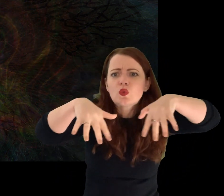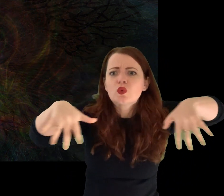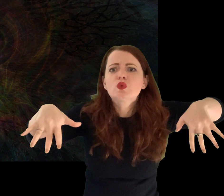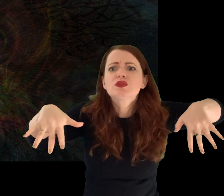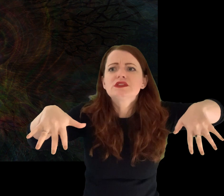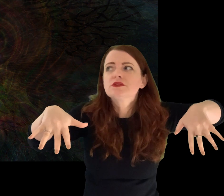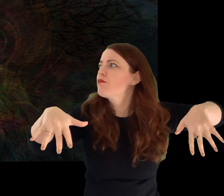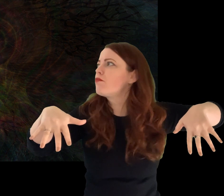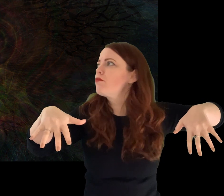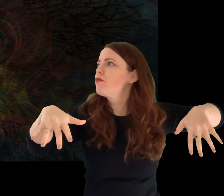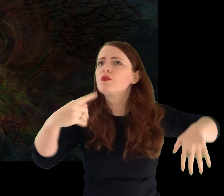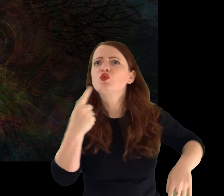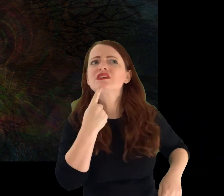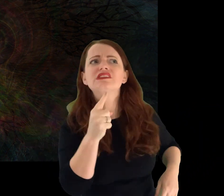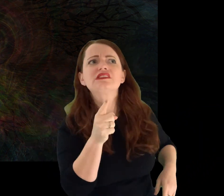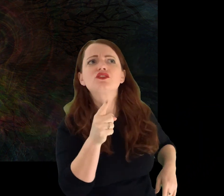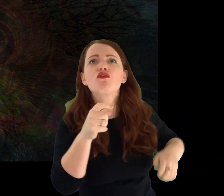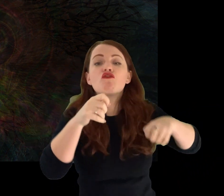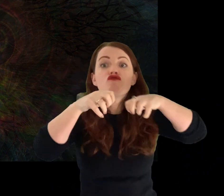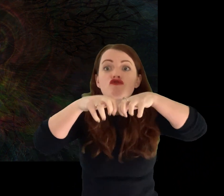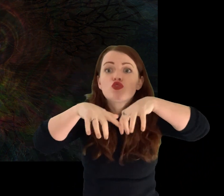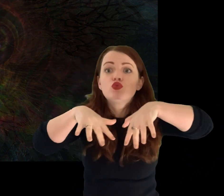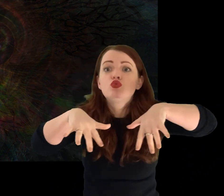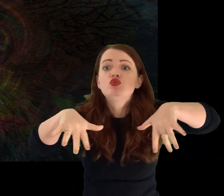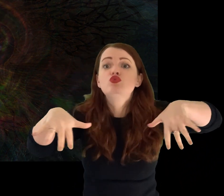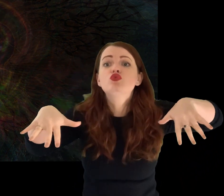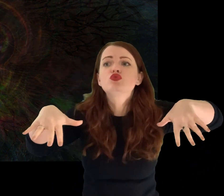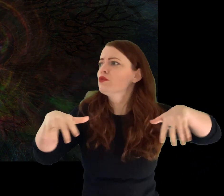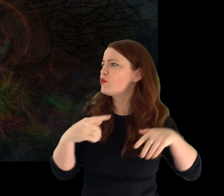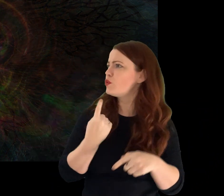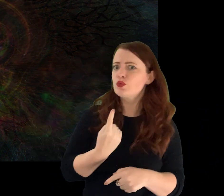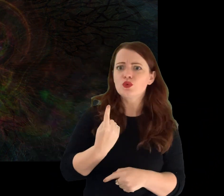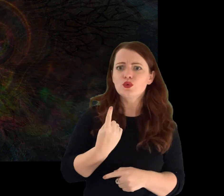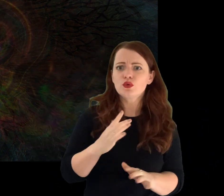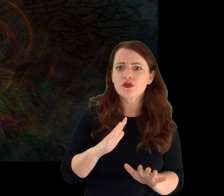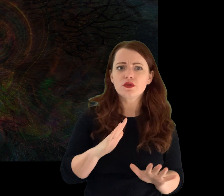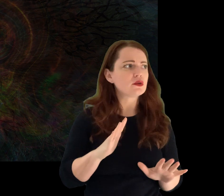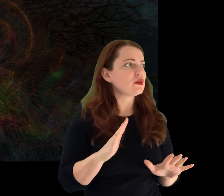“What?” "Who's that?" “Roots” "Who's there?"